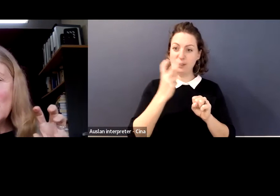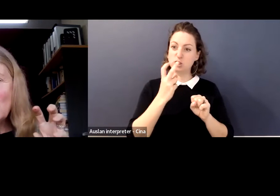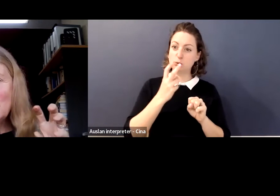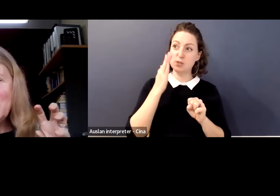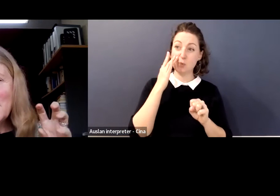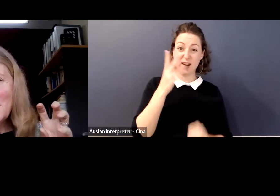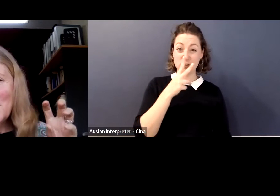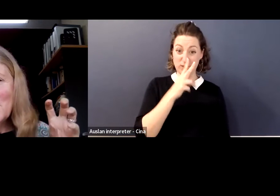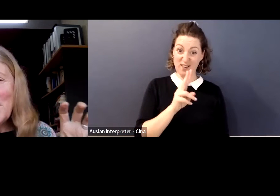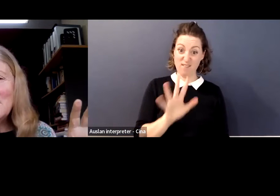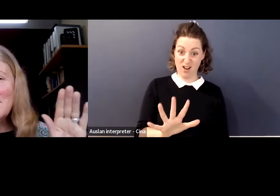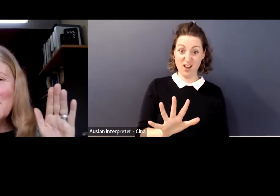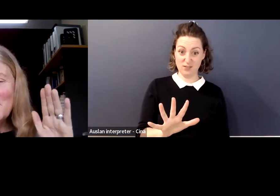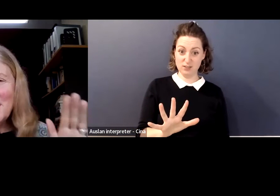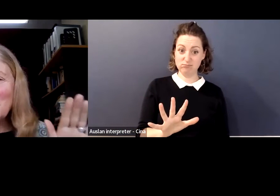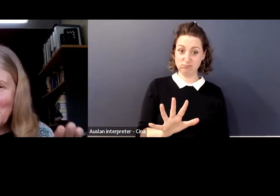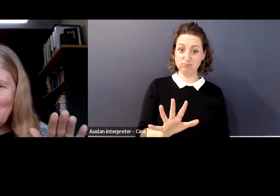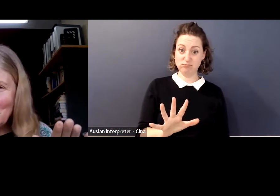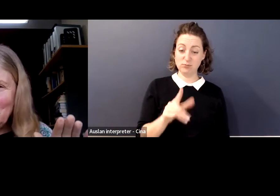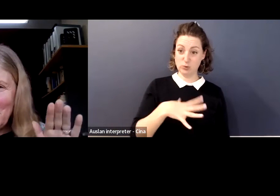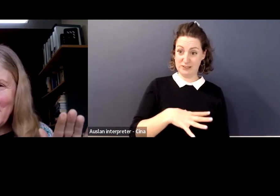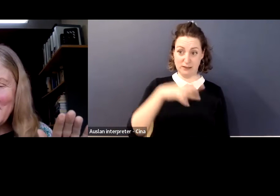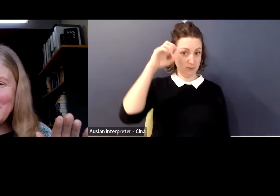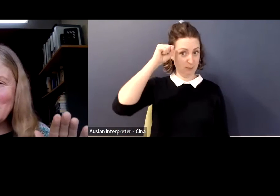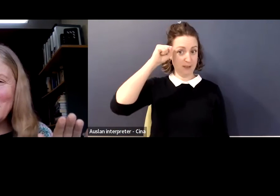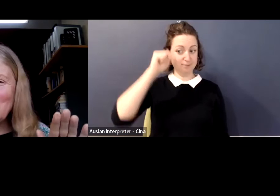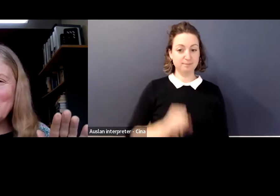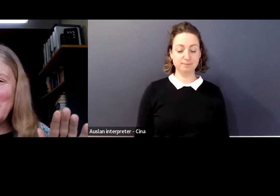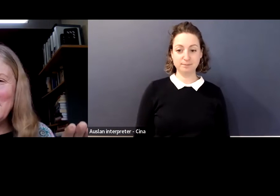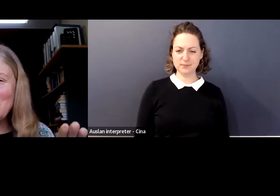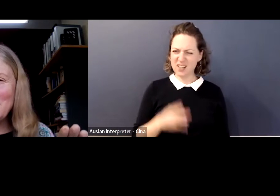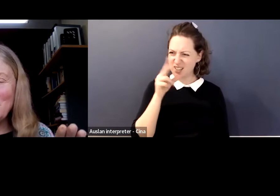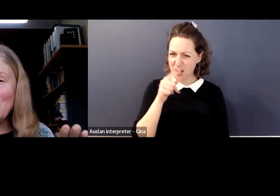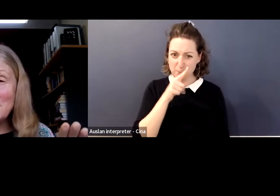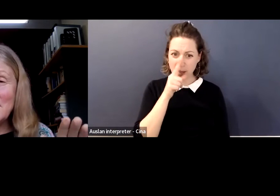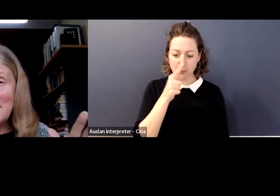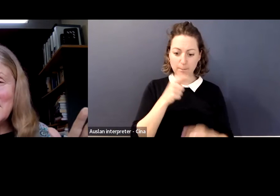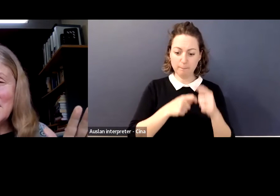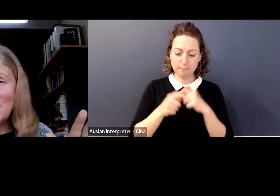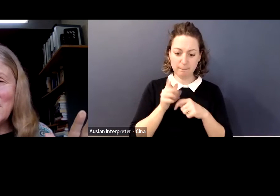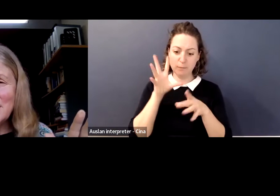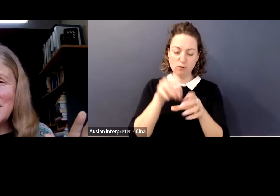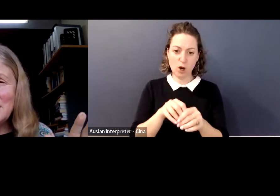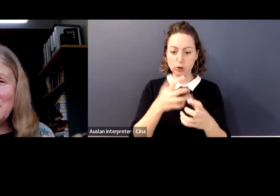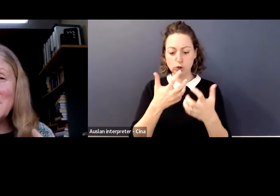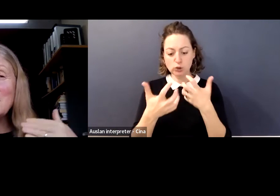So when young people, and they are still young people are entering university at 18 and 19, their